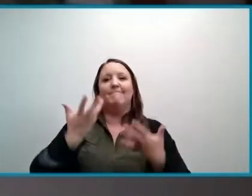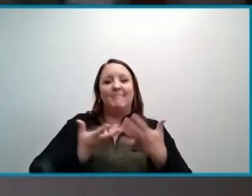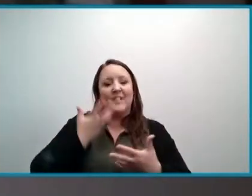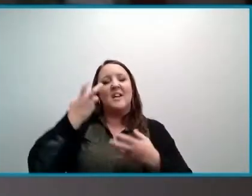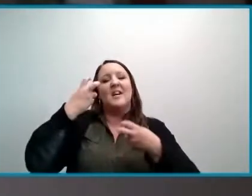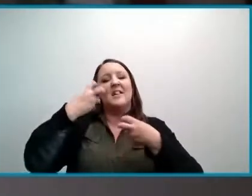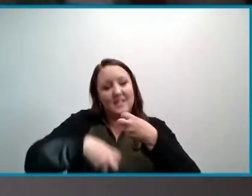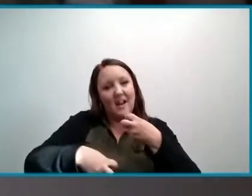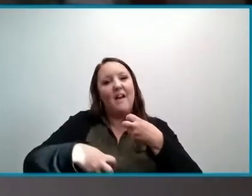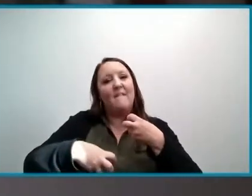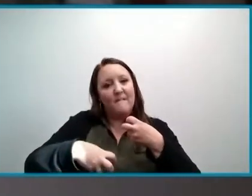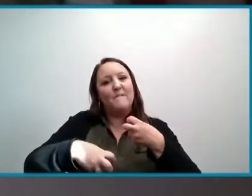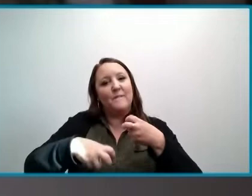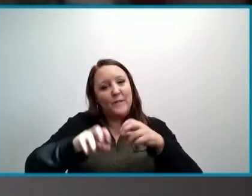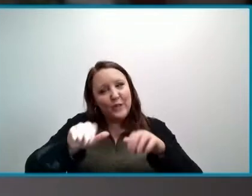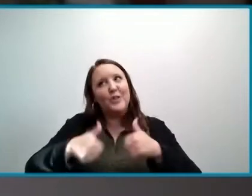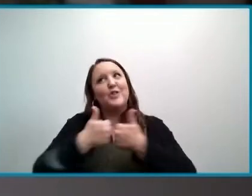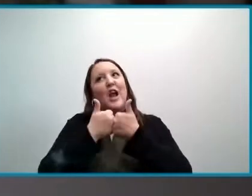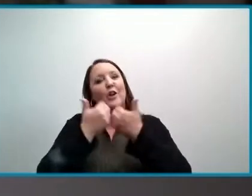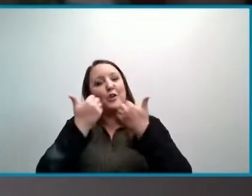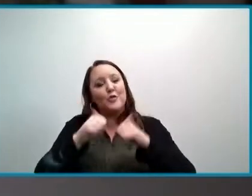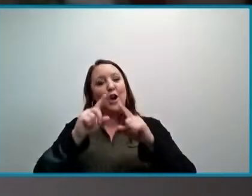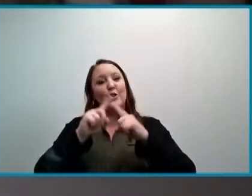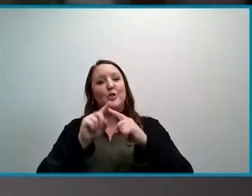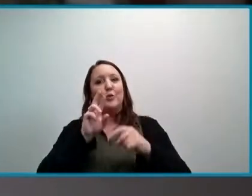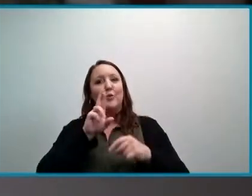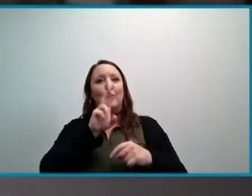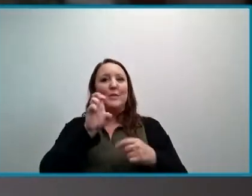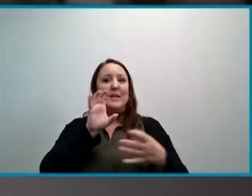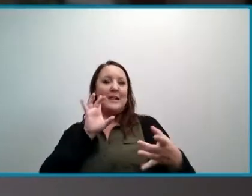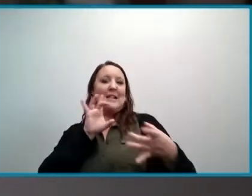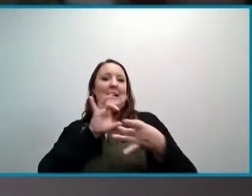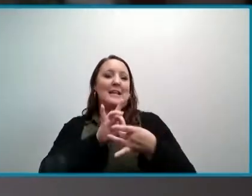trying to reconnect with VVSD and there's been